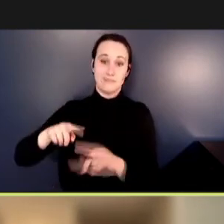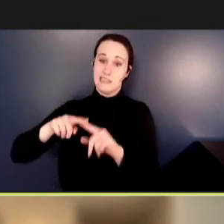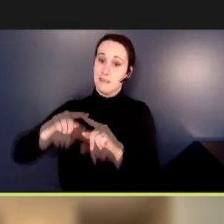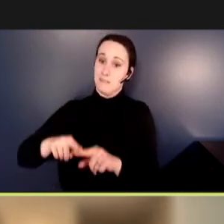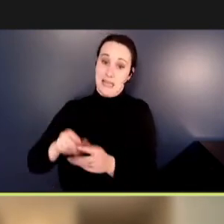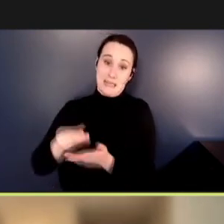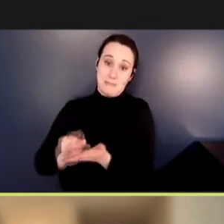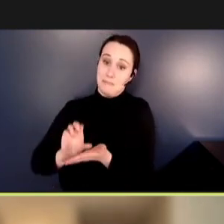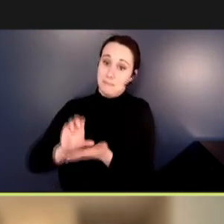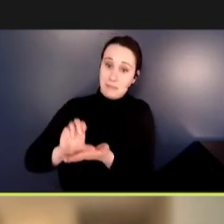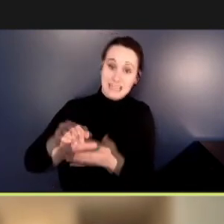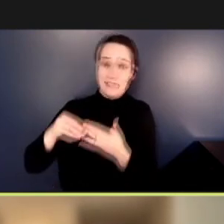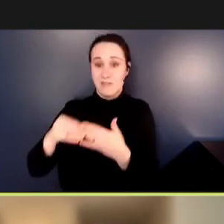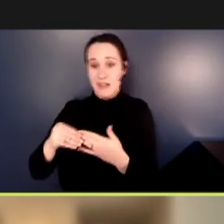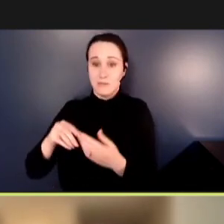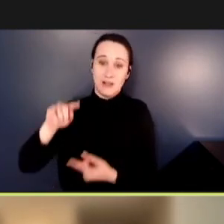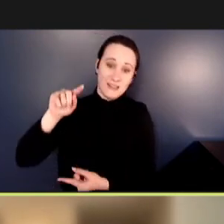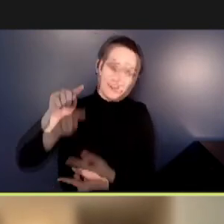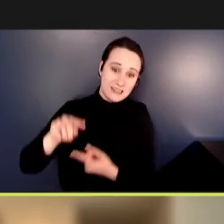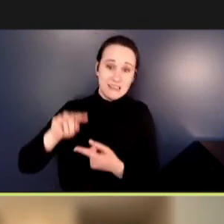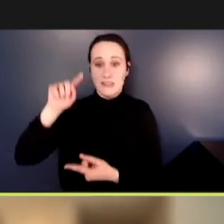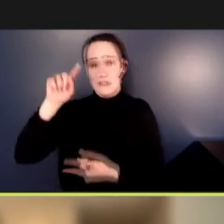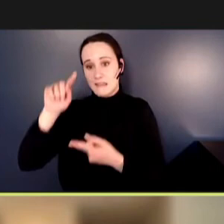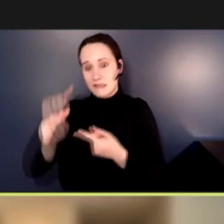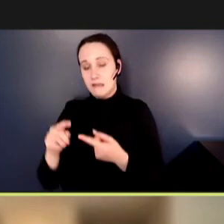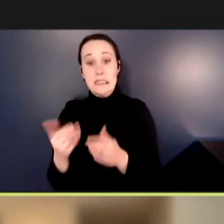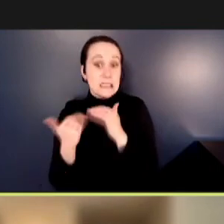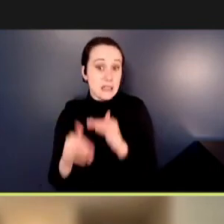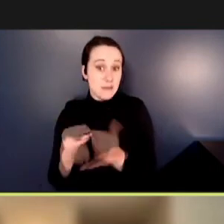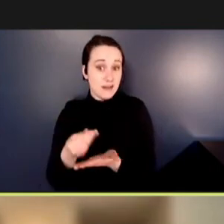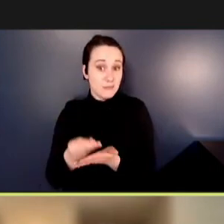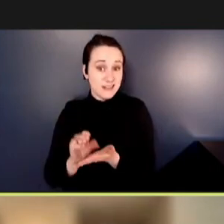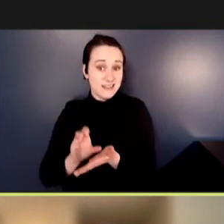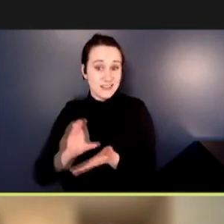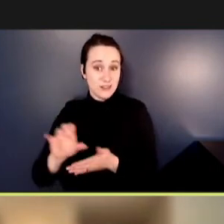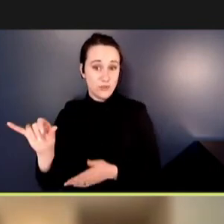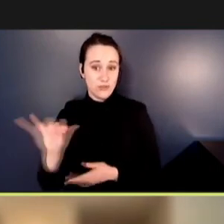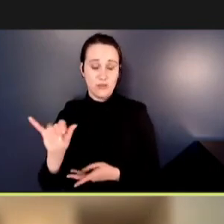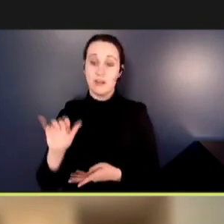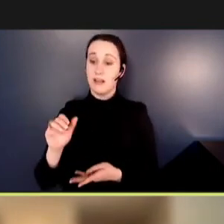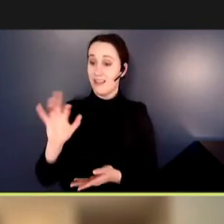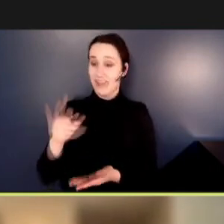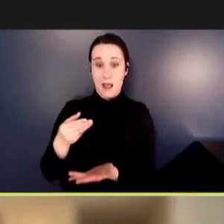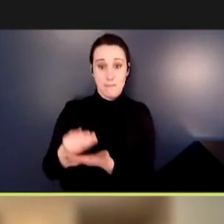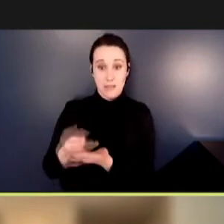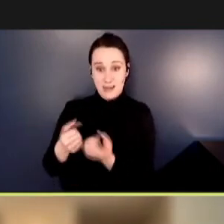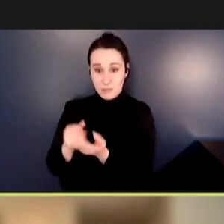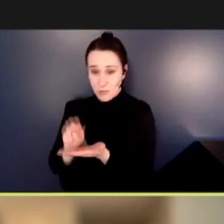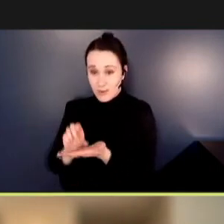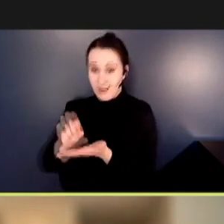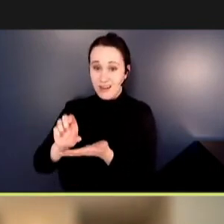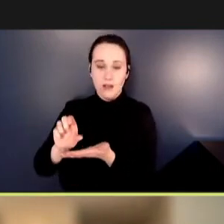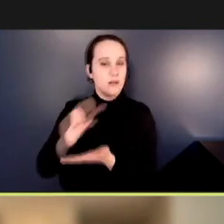so it's limited funding as well. Those funding levels don't meet the needs of the community.